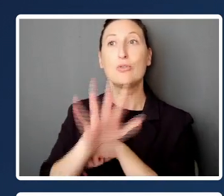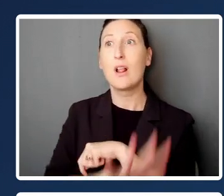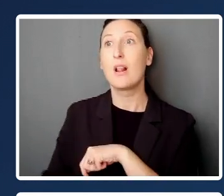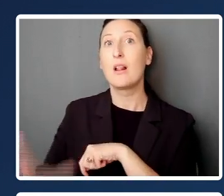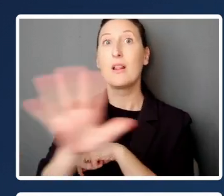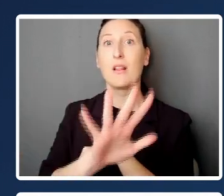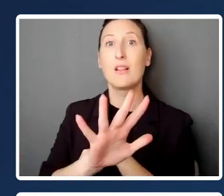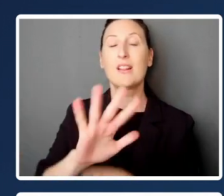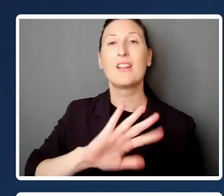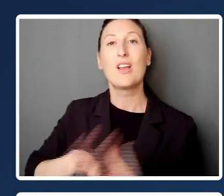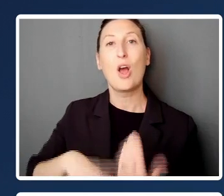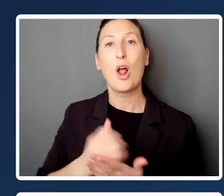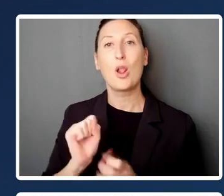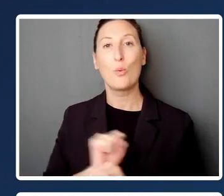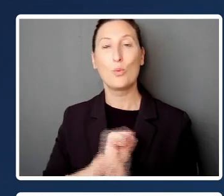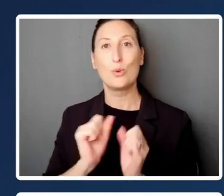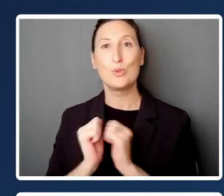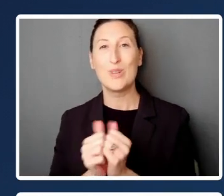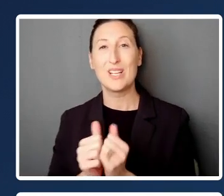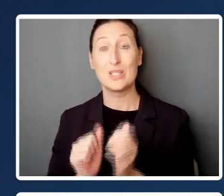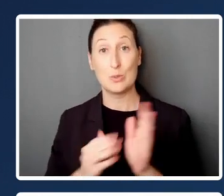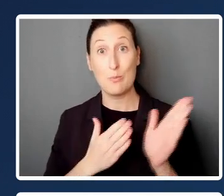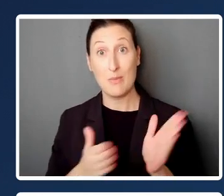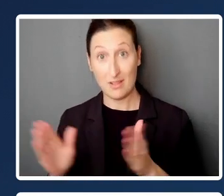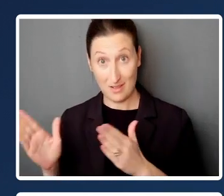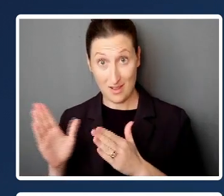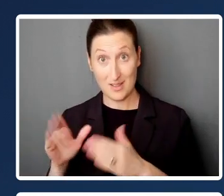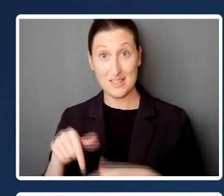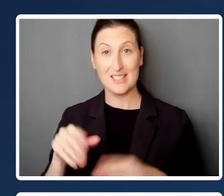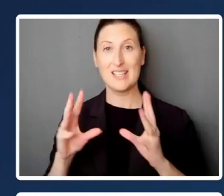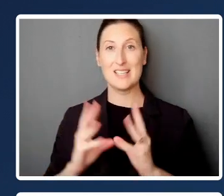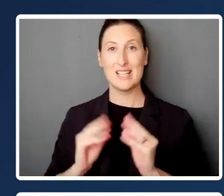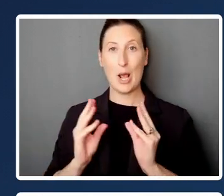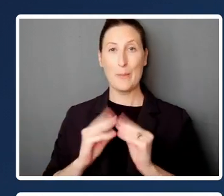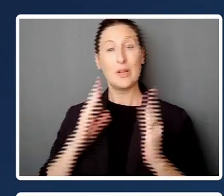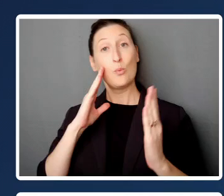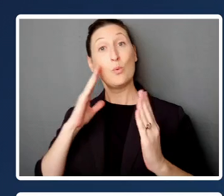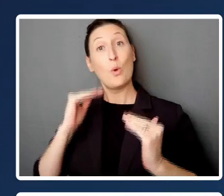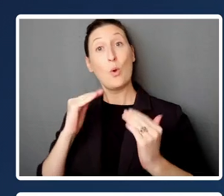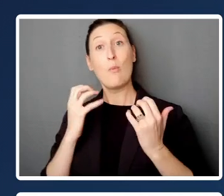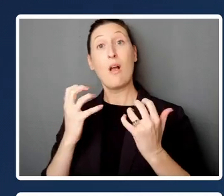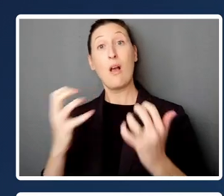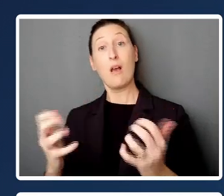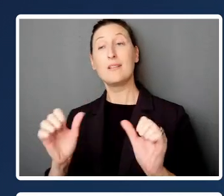I hope that there will be an opportunity for the audience to hear more about that project